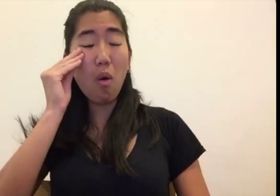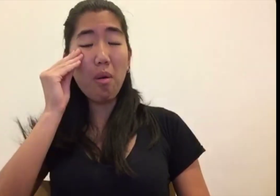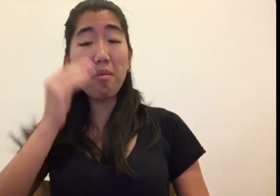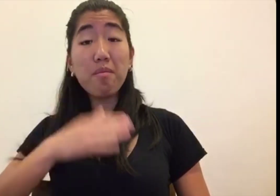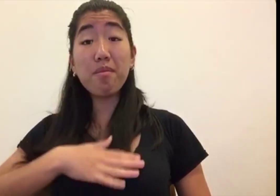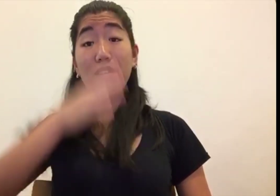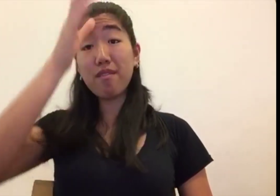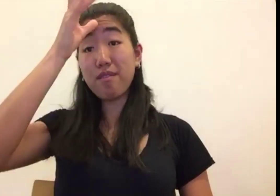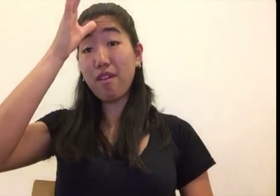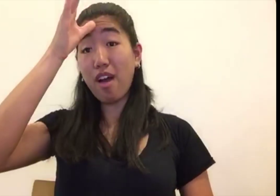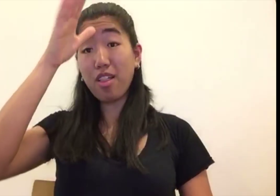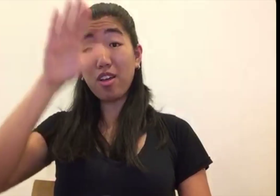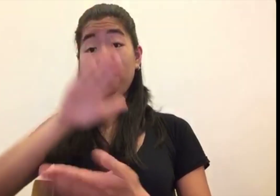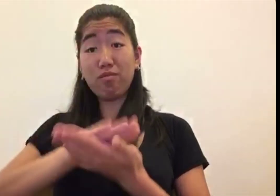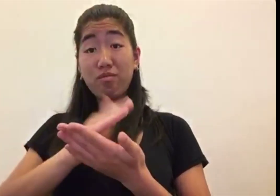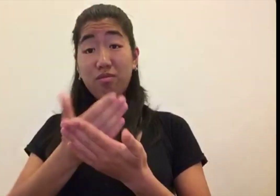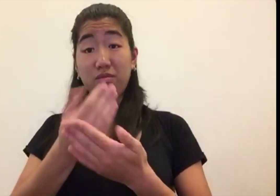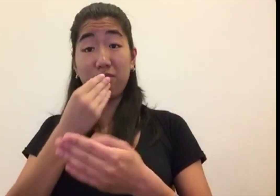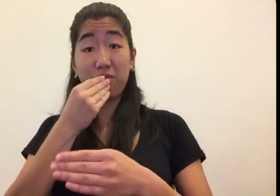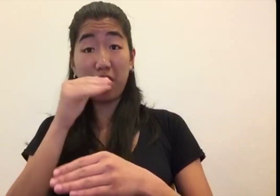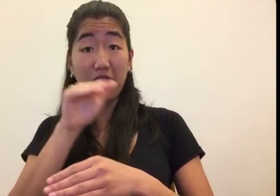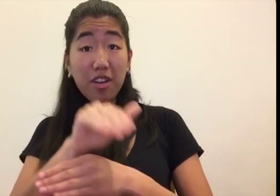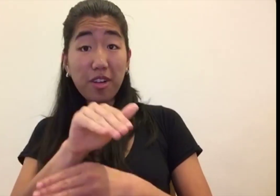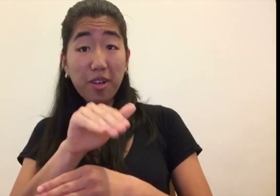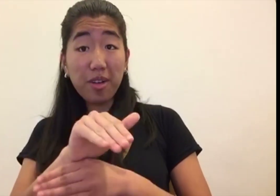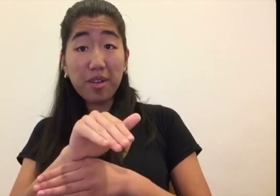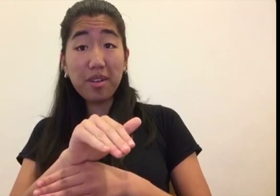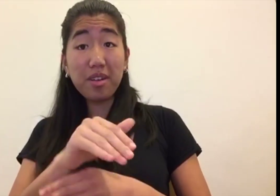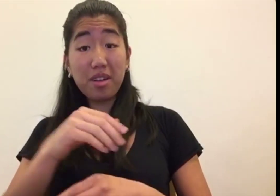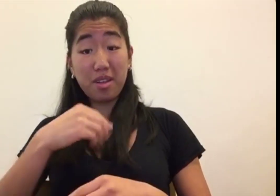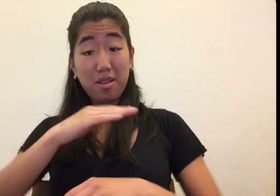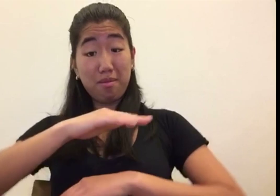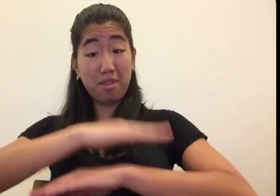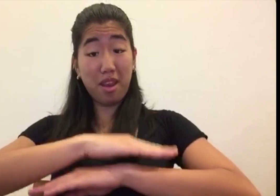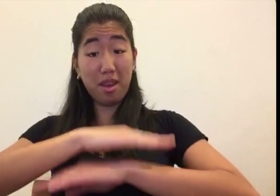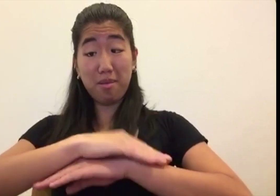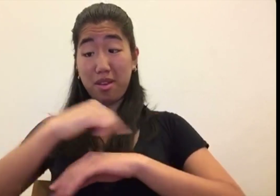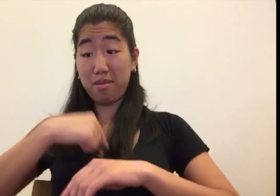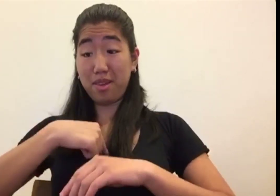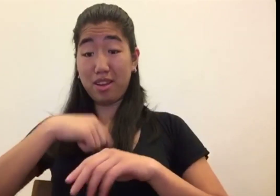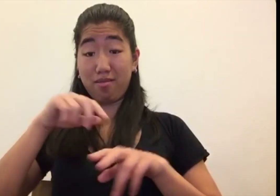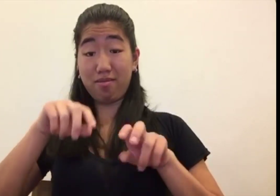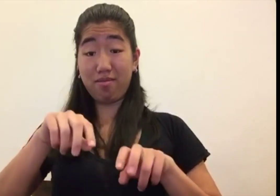My dad made some dinner and I sat at the table